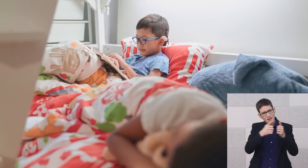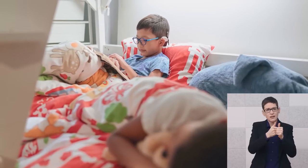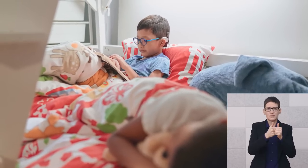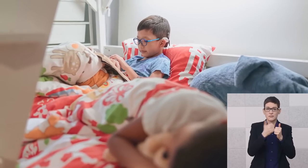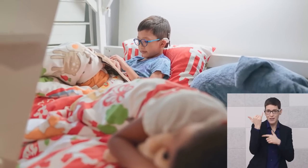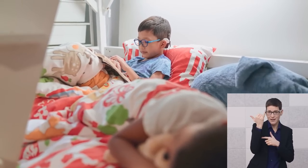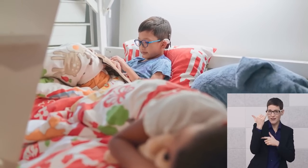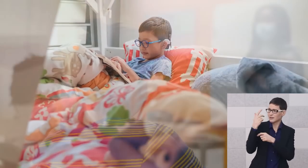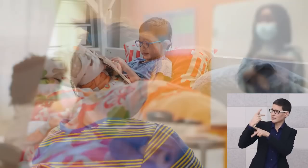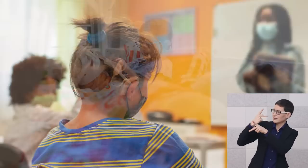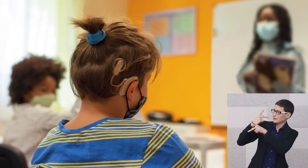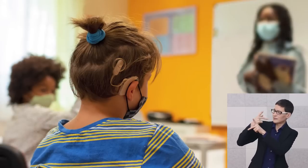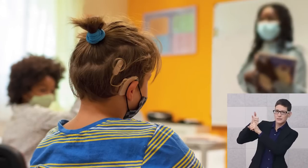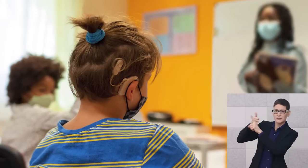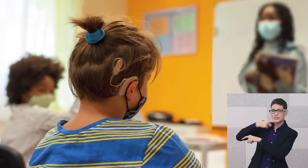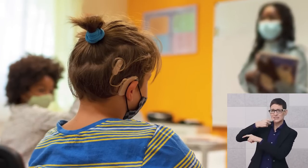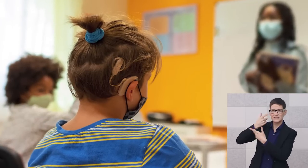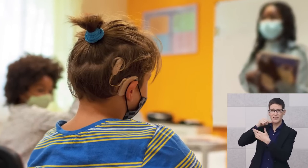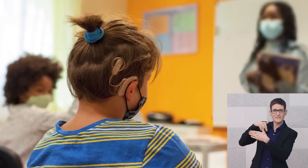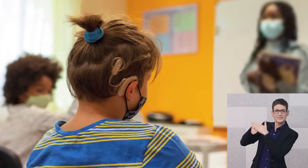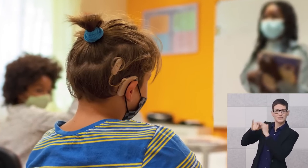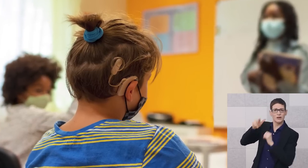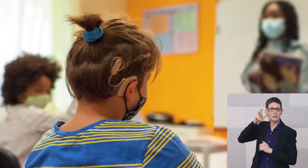common knowledge because they have not had the auditory access to learn